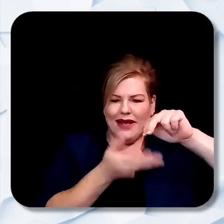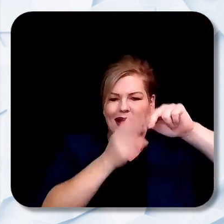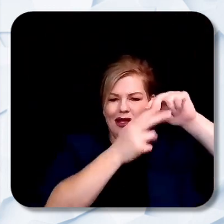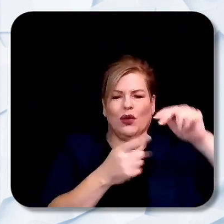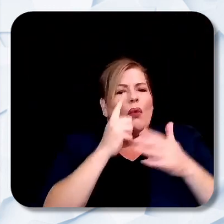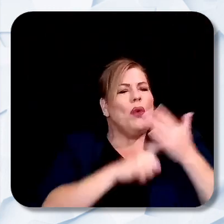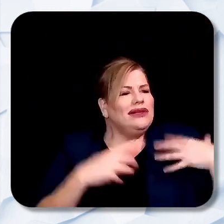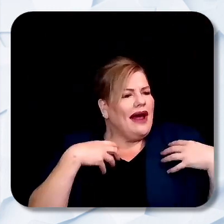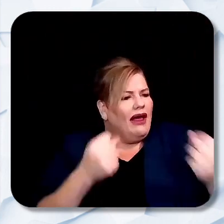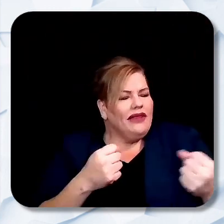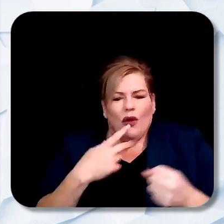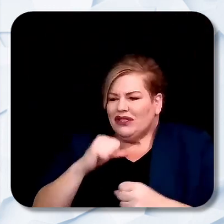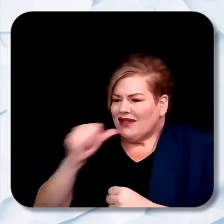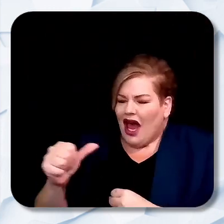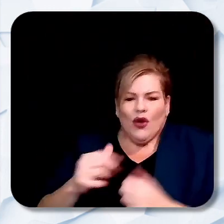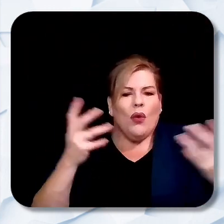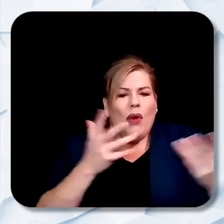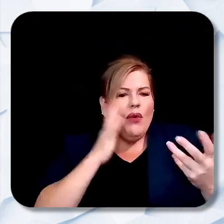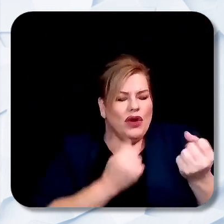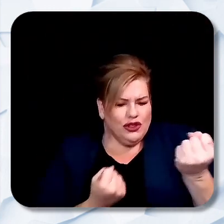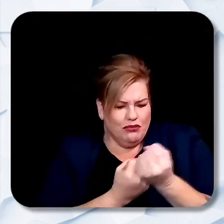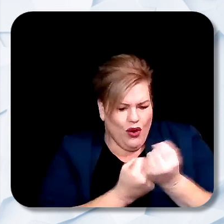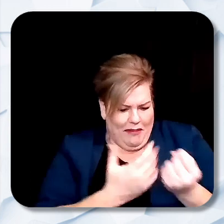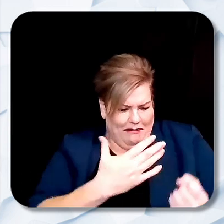that are going to support my physical, mental, and social, emotional, wellbeing?